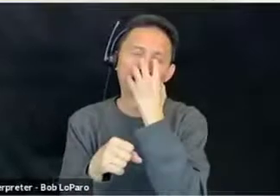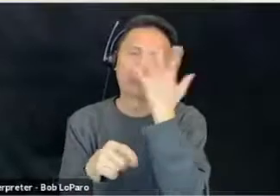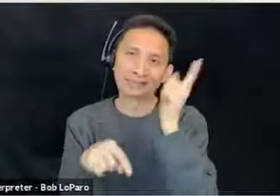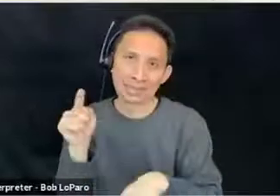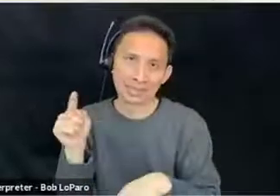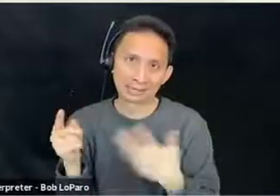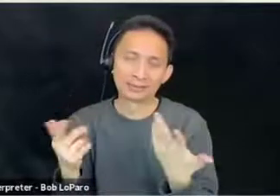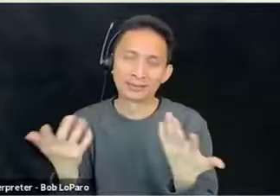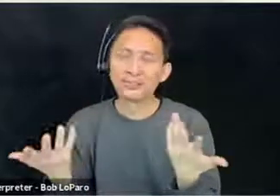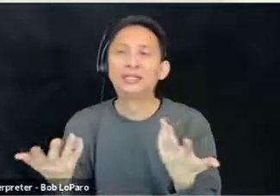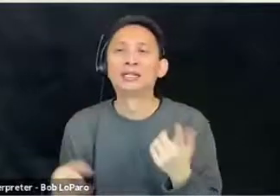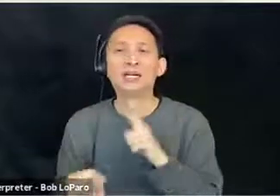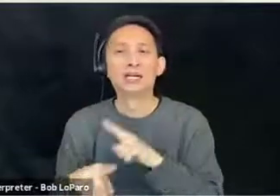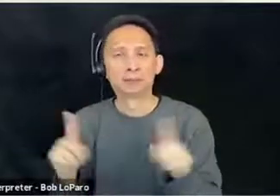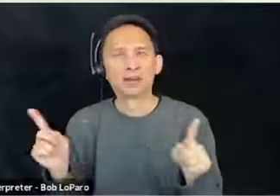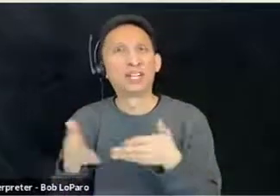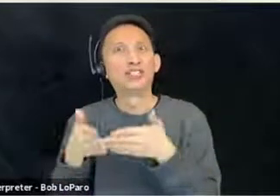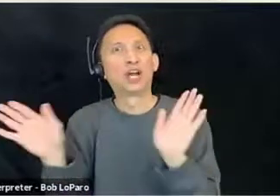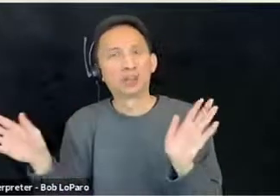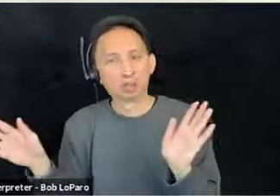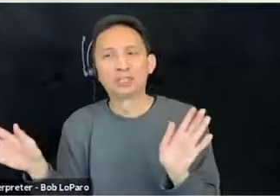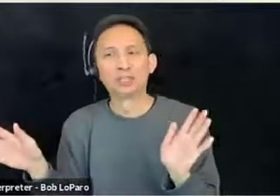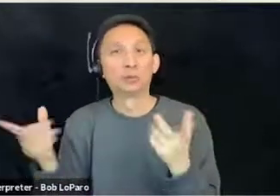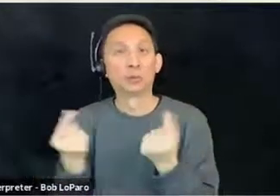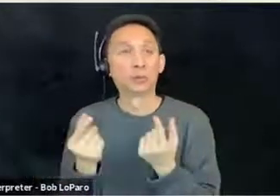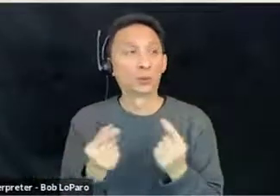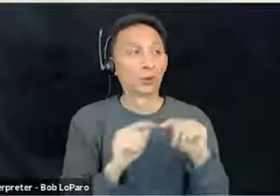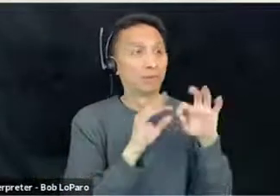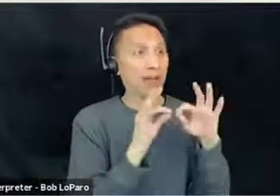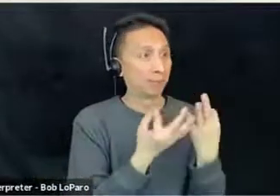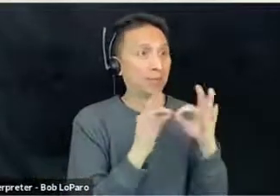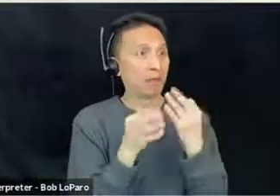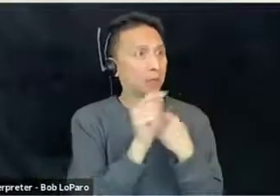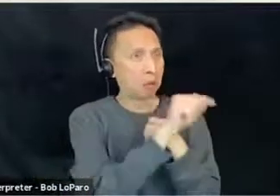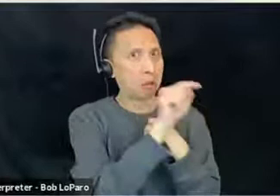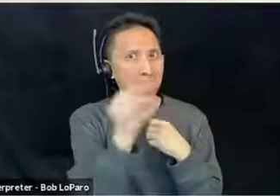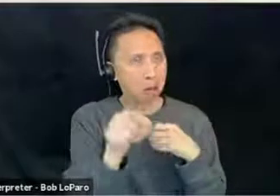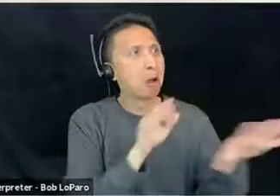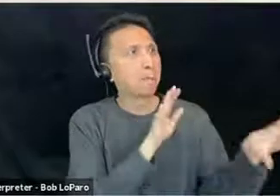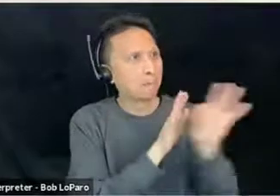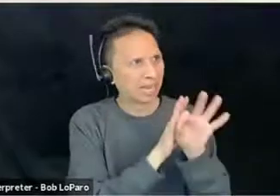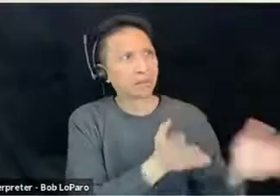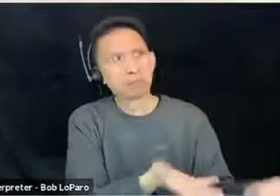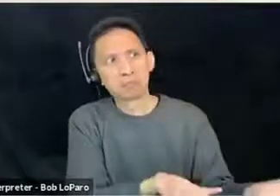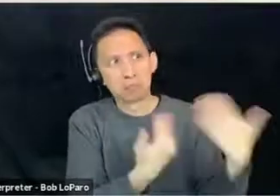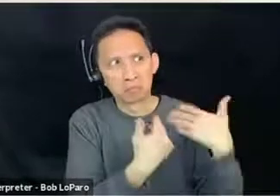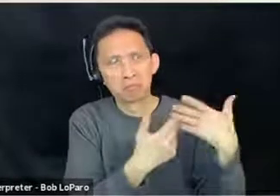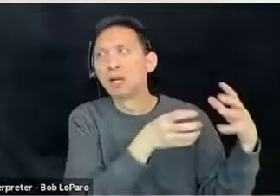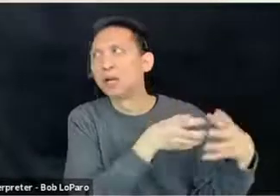we take a team of families with us to DC to meet with our representatives